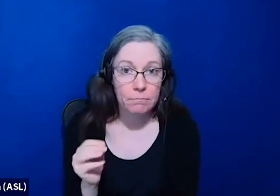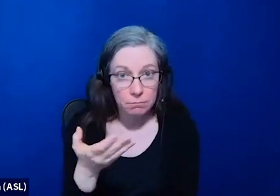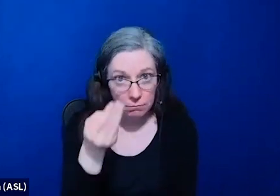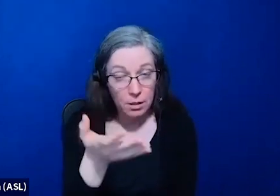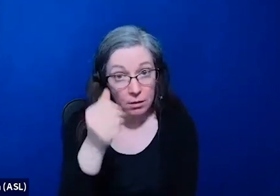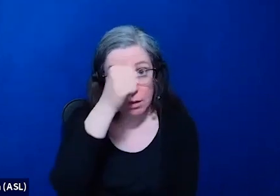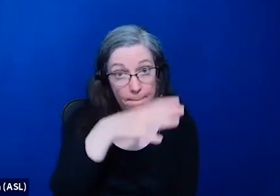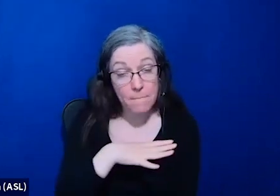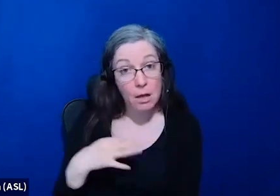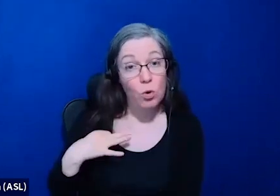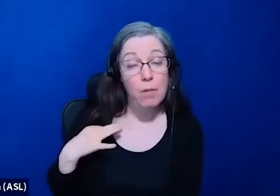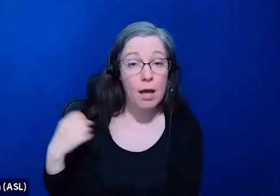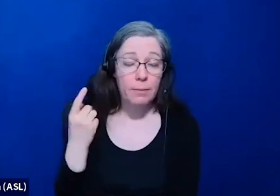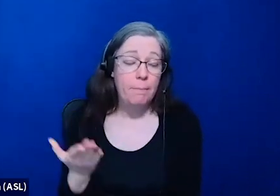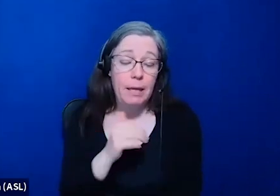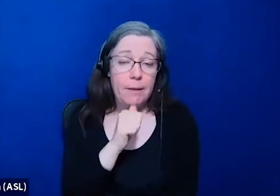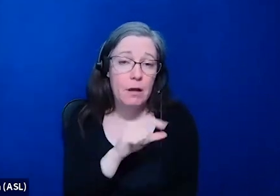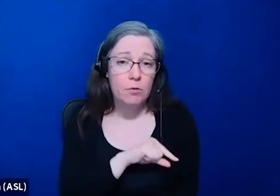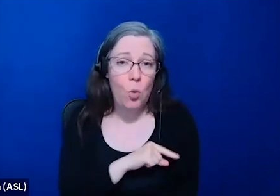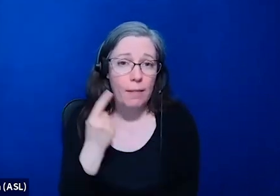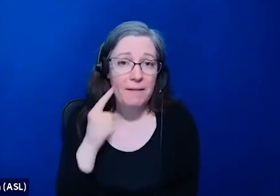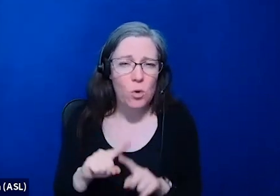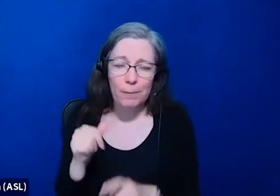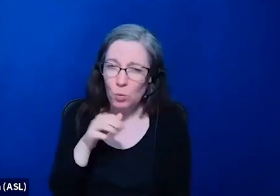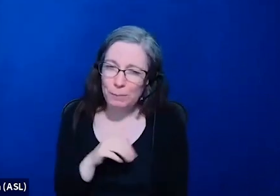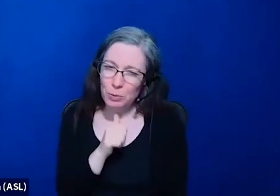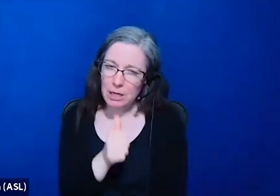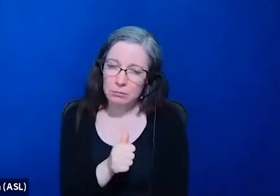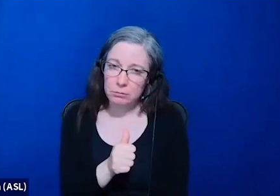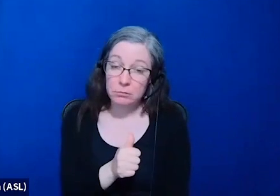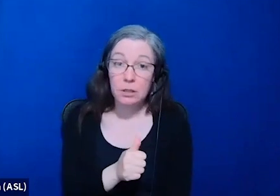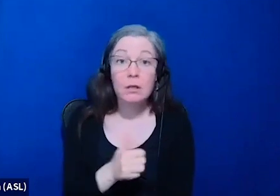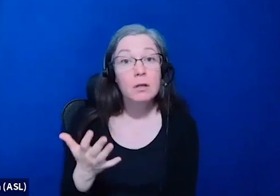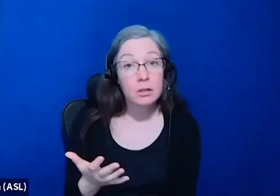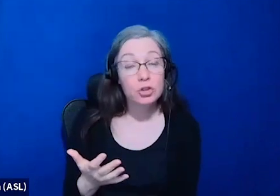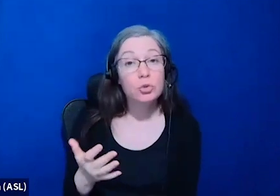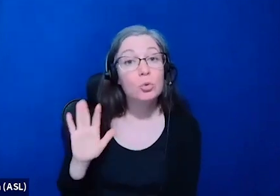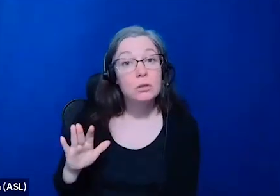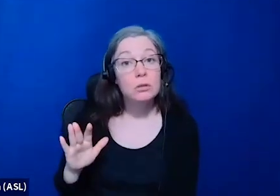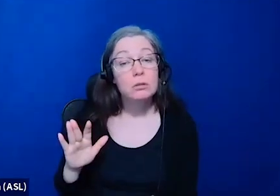and women will not, and so their success rate was twice as high. Our success rate.